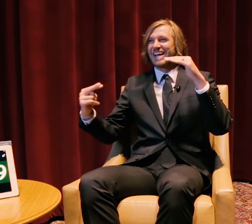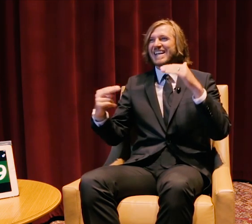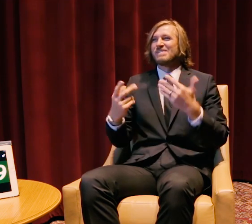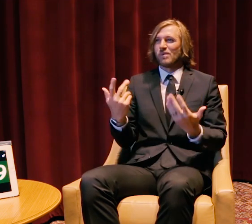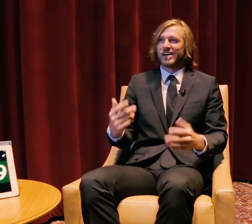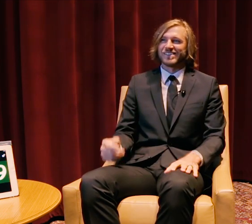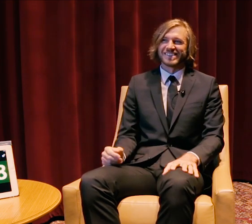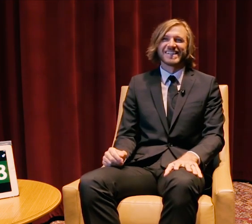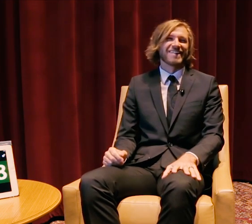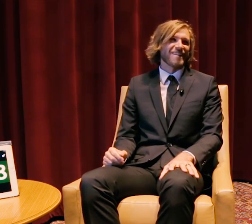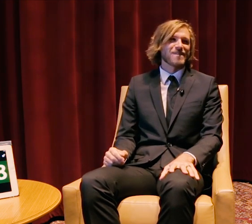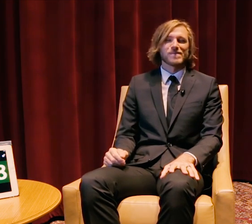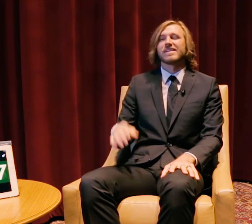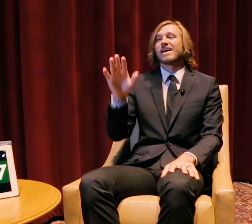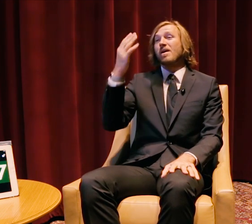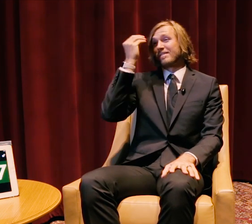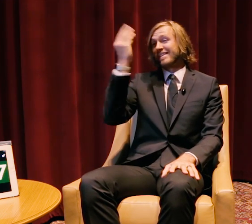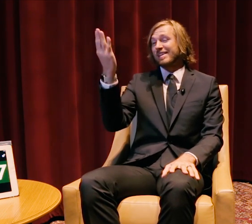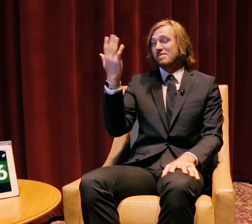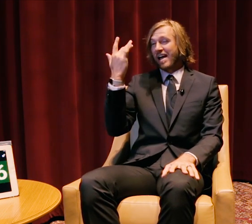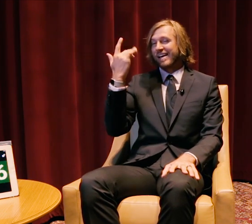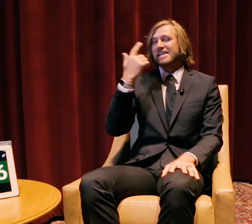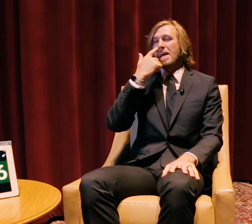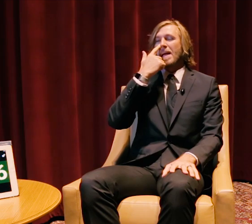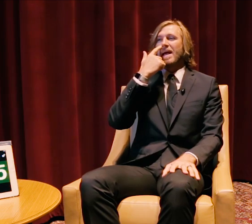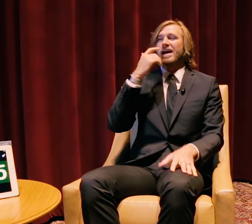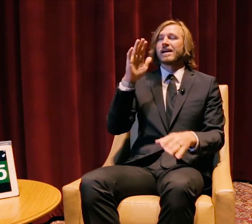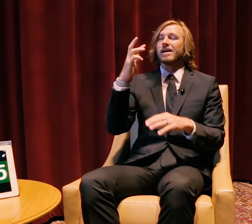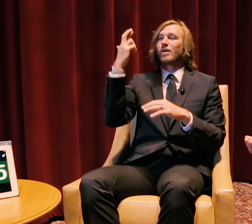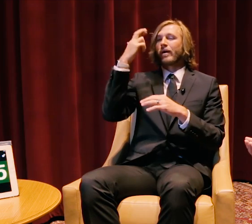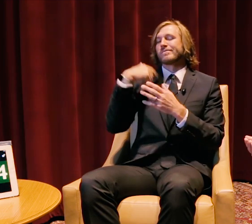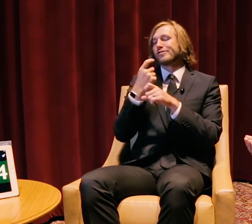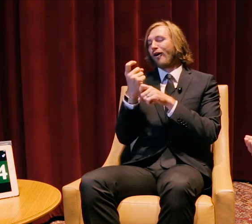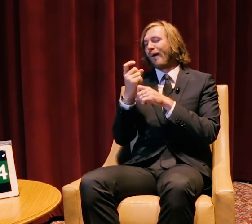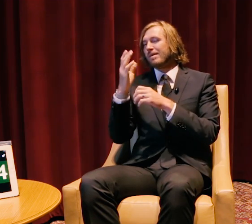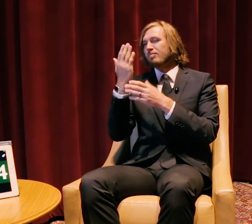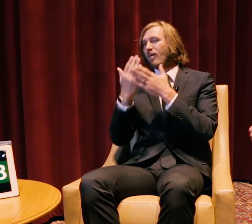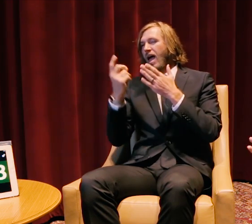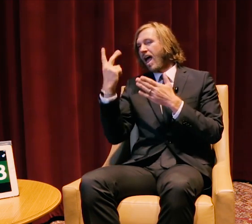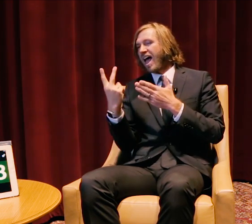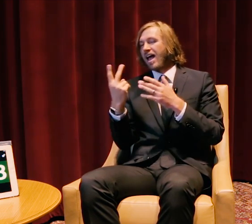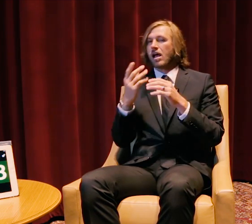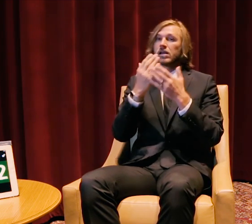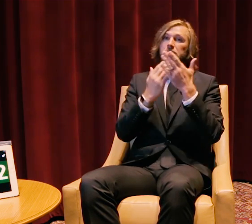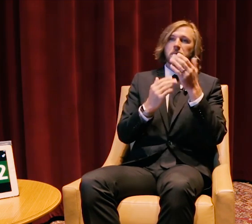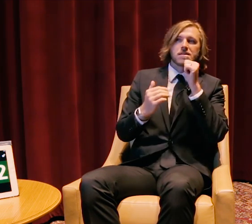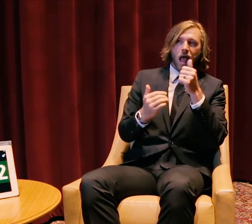So... - Wow! And I say that, you know, partly joking and partly not joking.